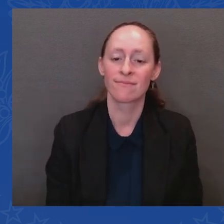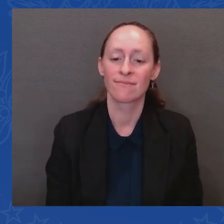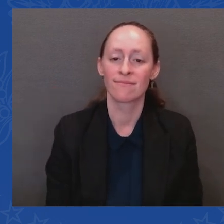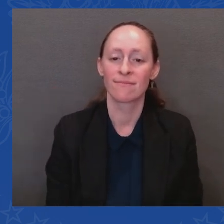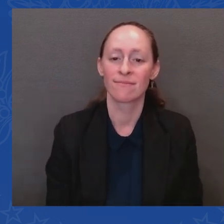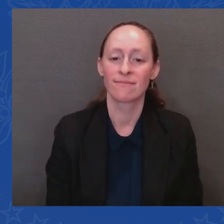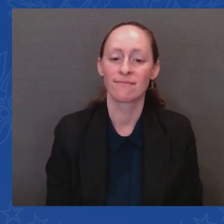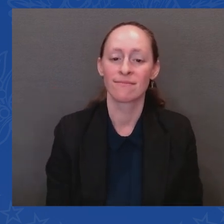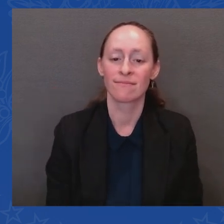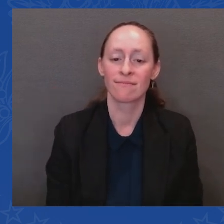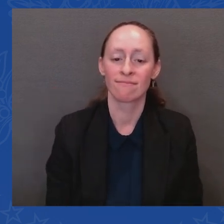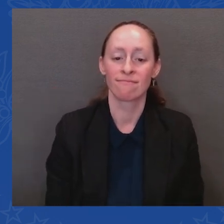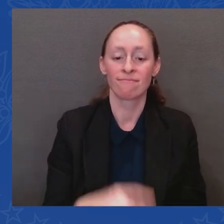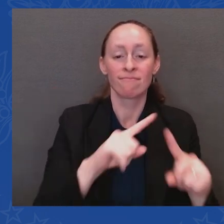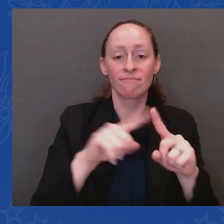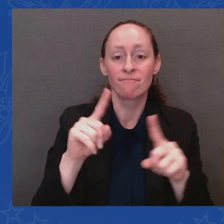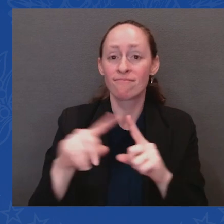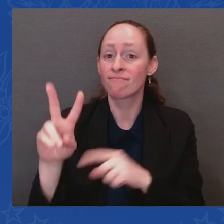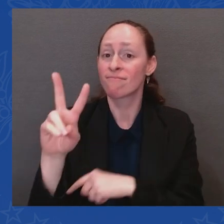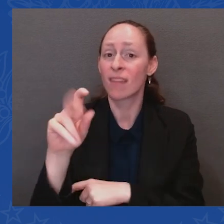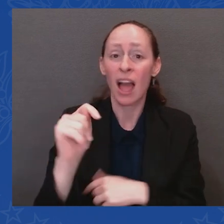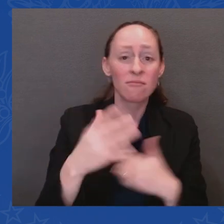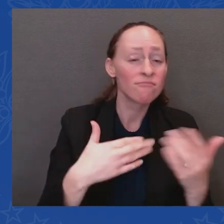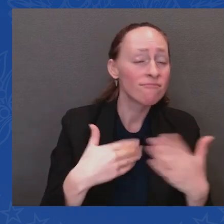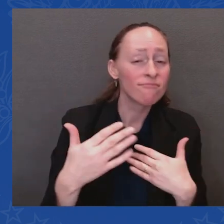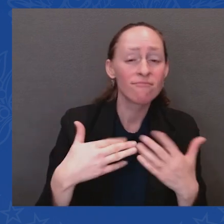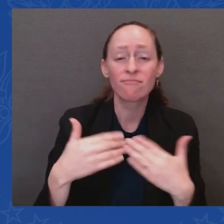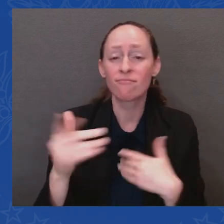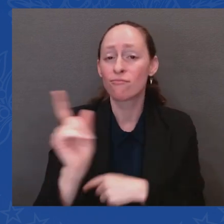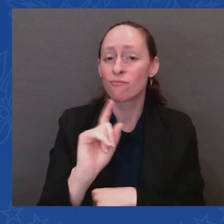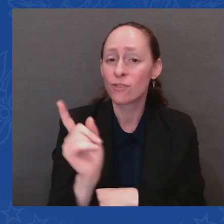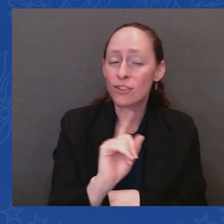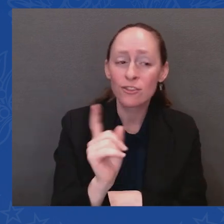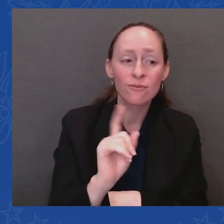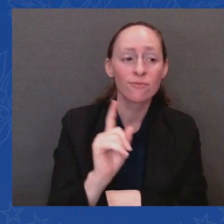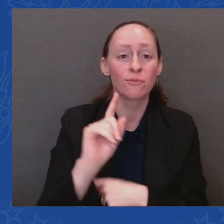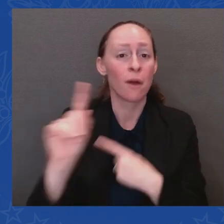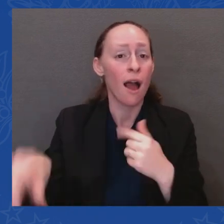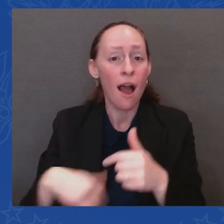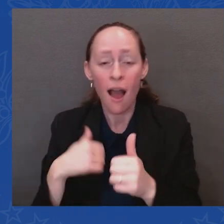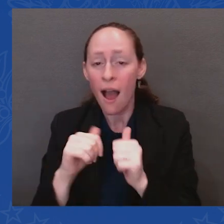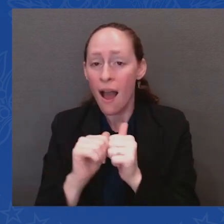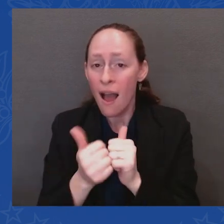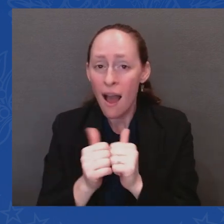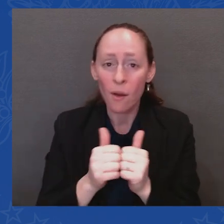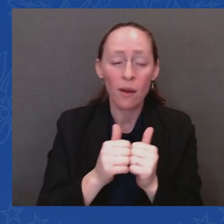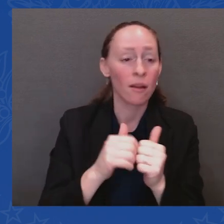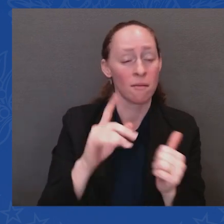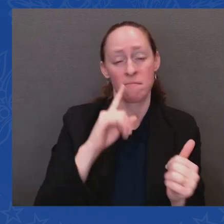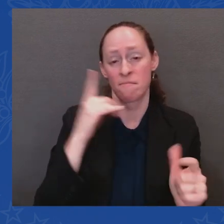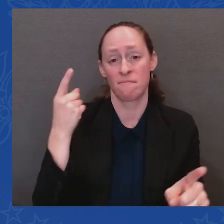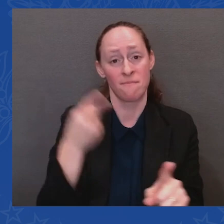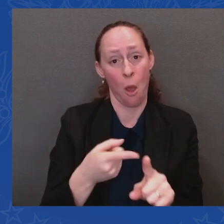they have paid the price time and time again. They have defended America through the best of times